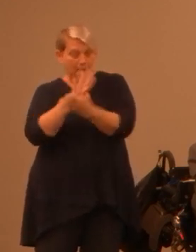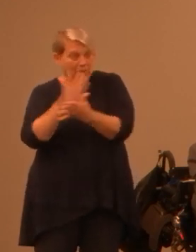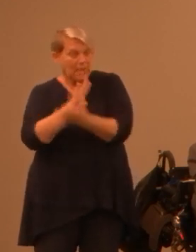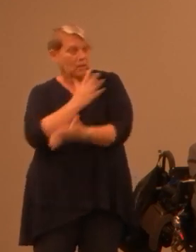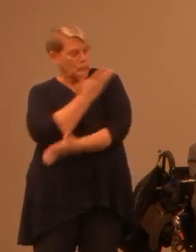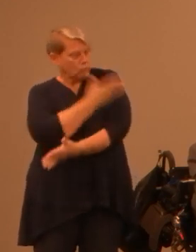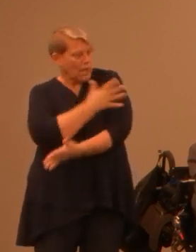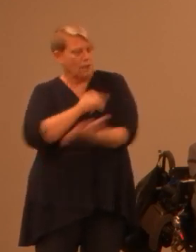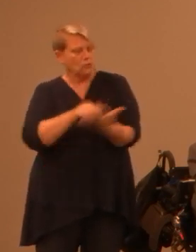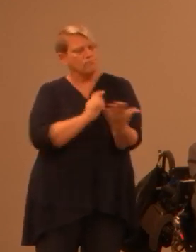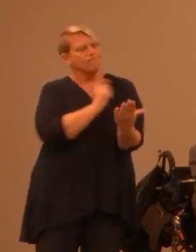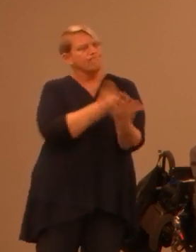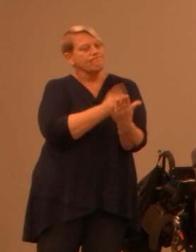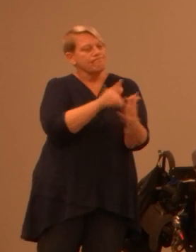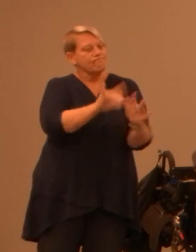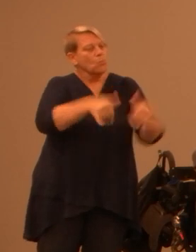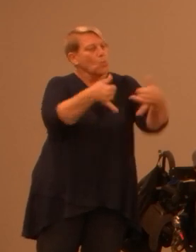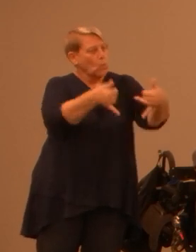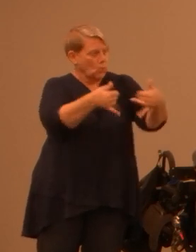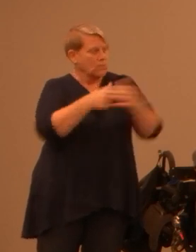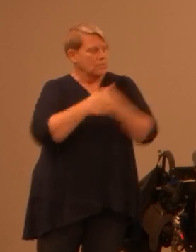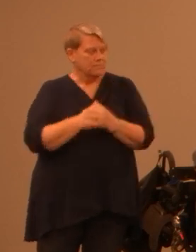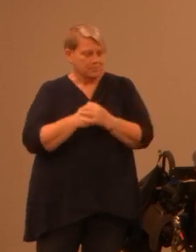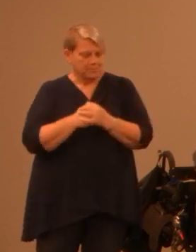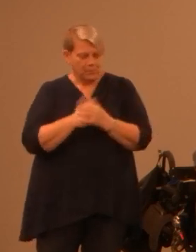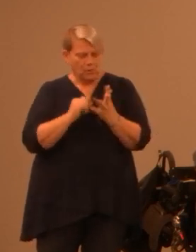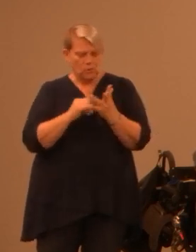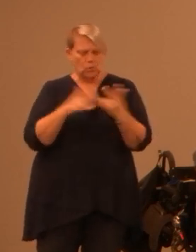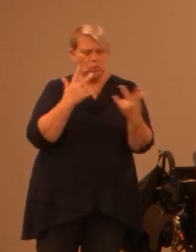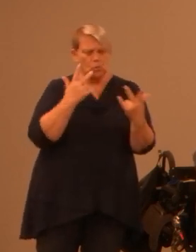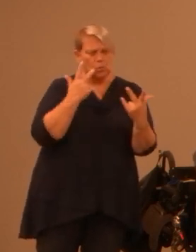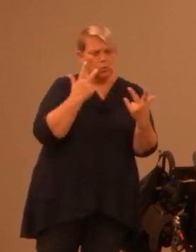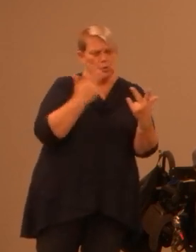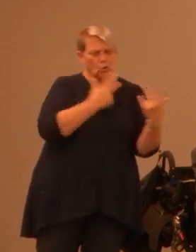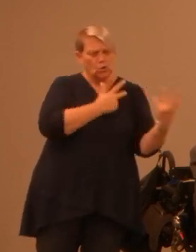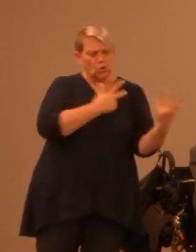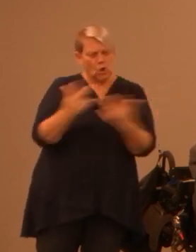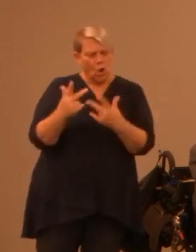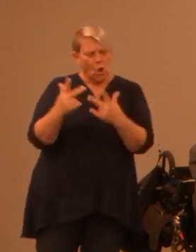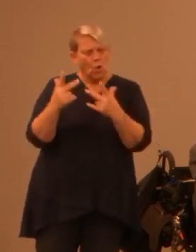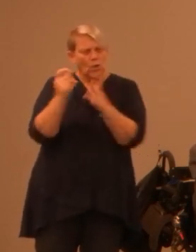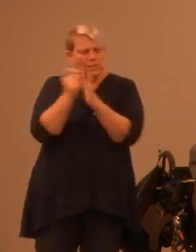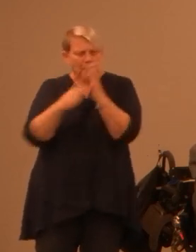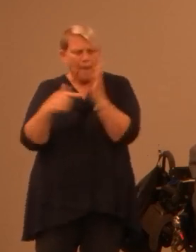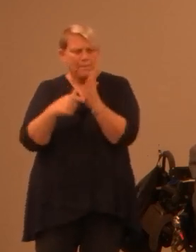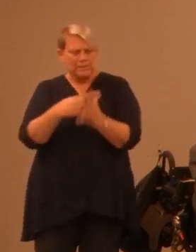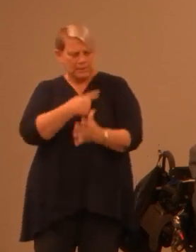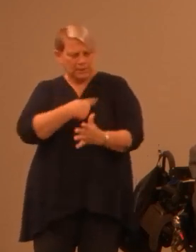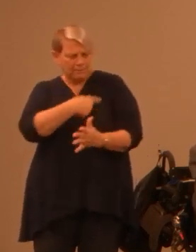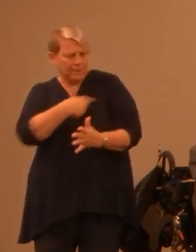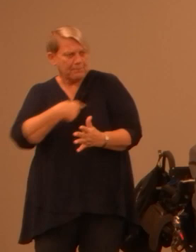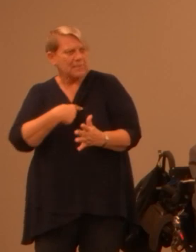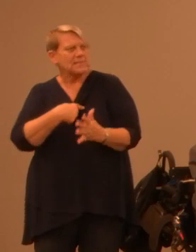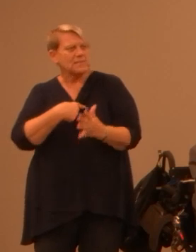sponsor their award to showcase the Department's commitment to digital